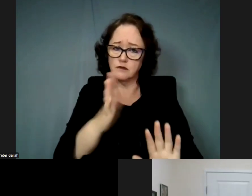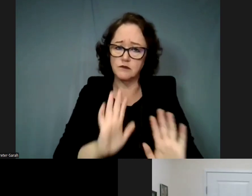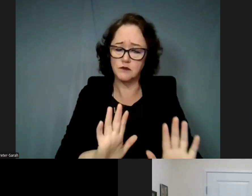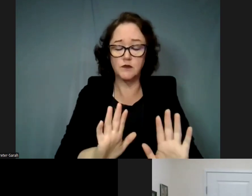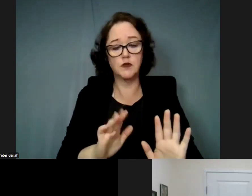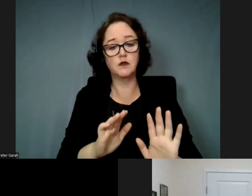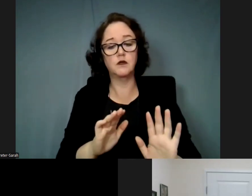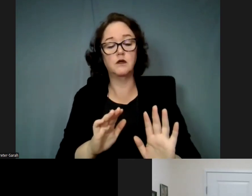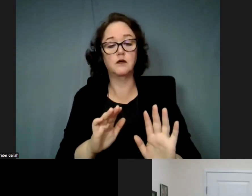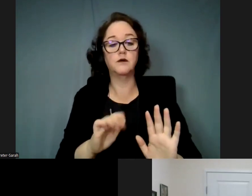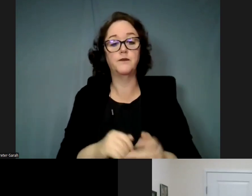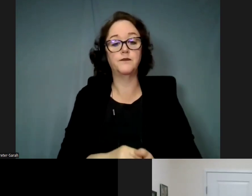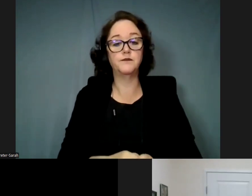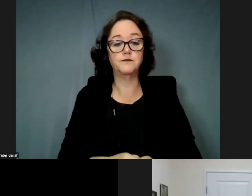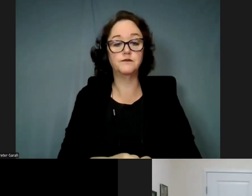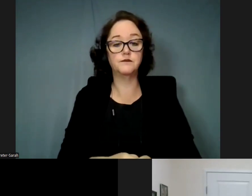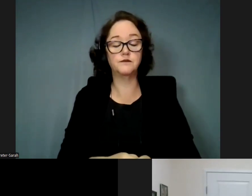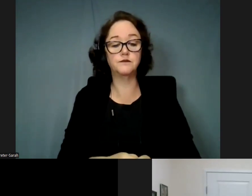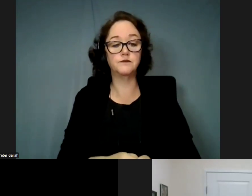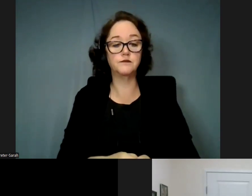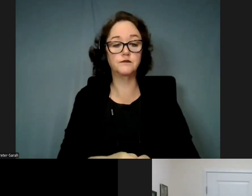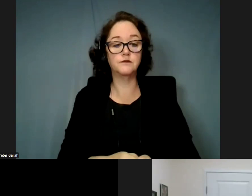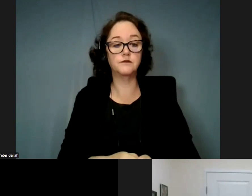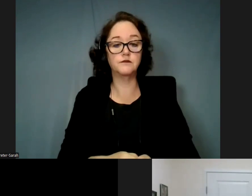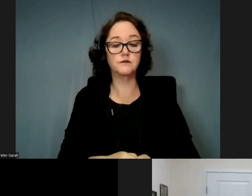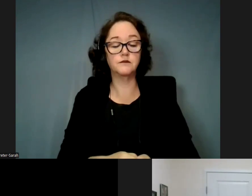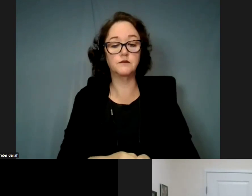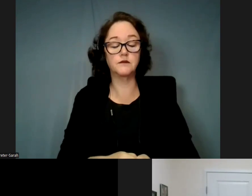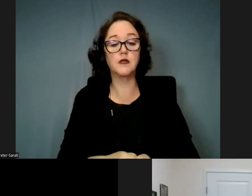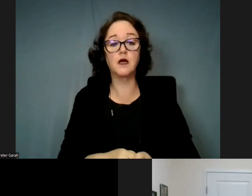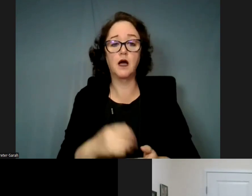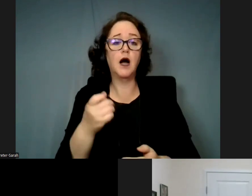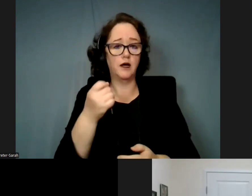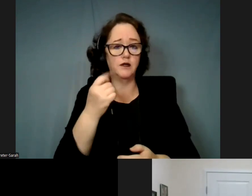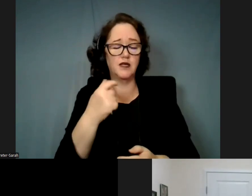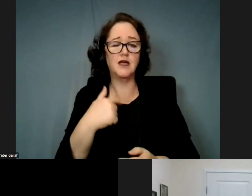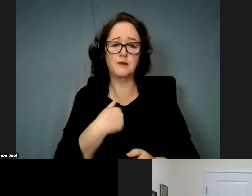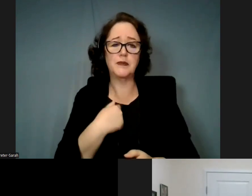and I do know I have a speech impediment. So Kate, if you or